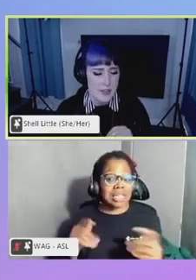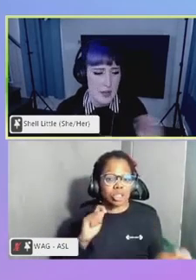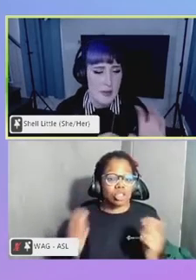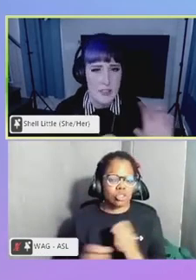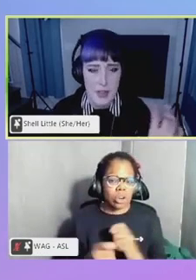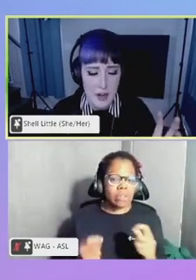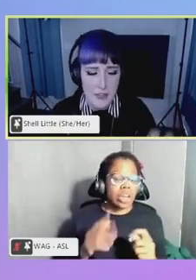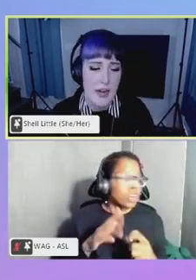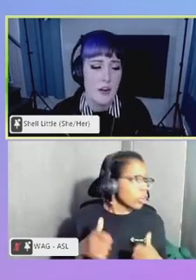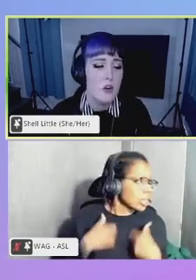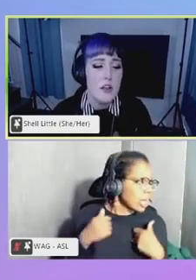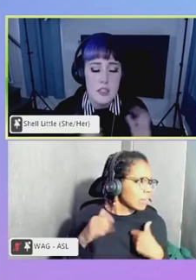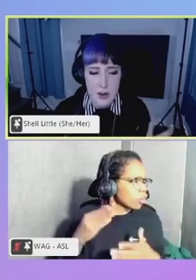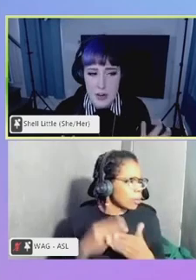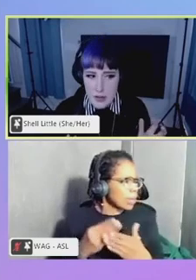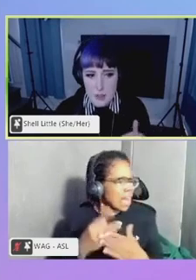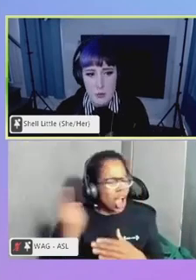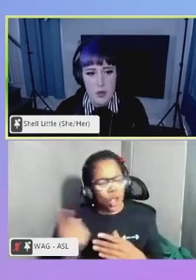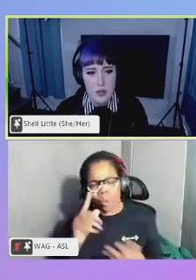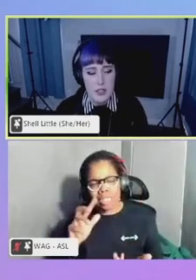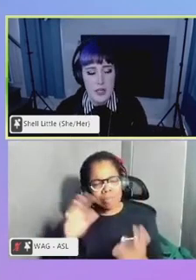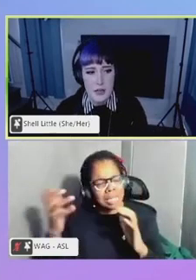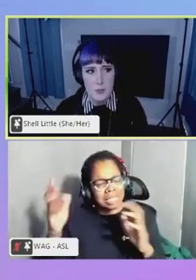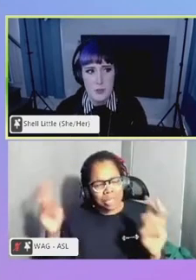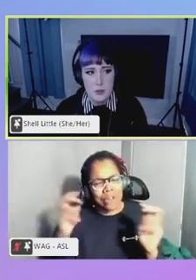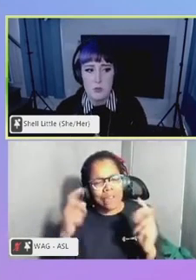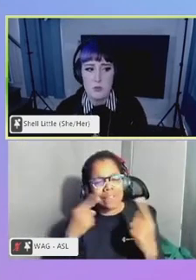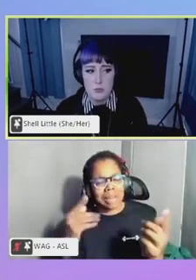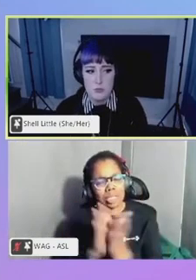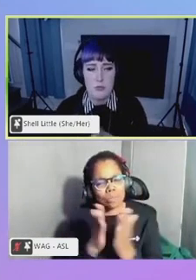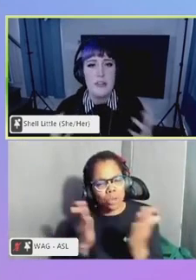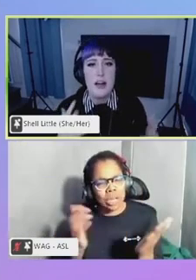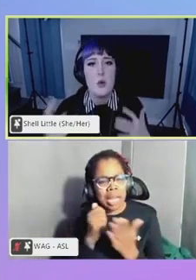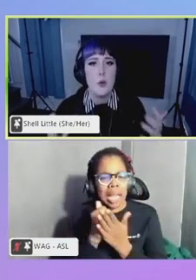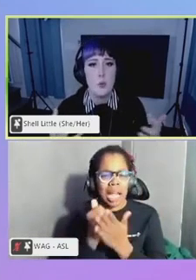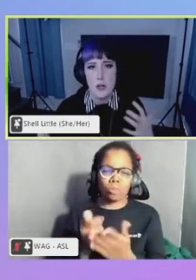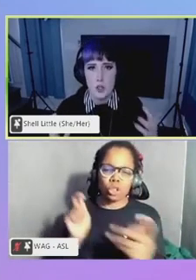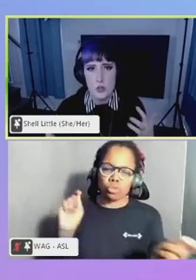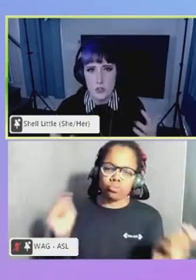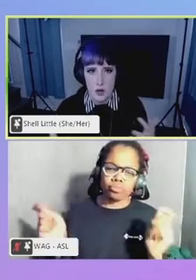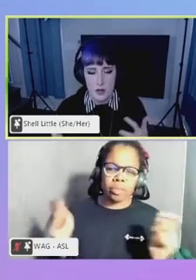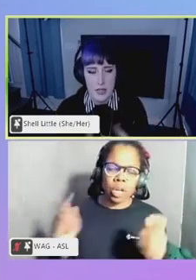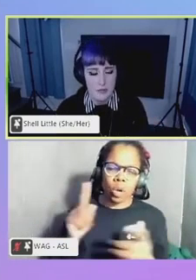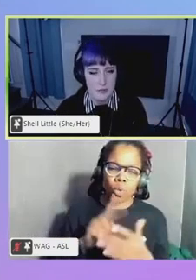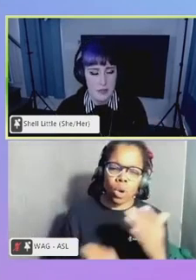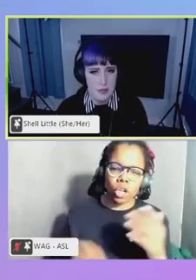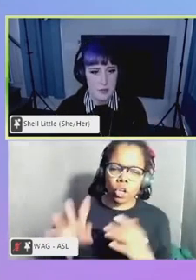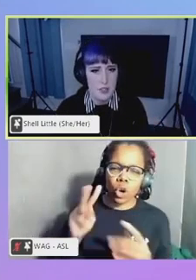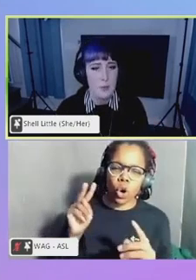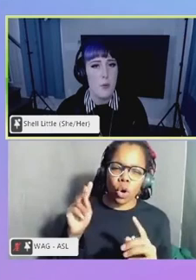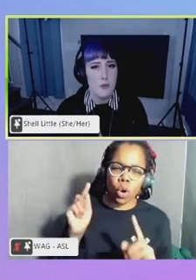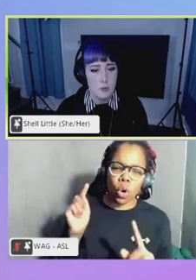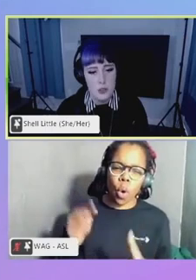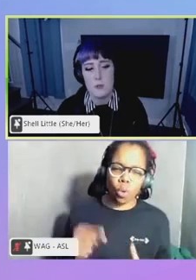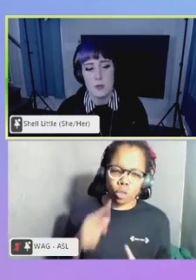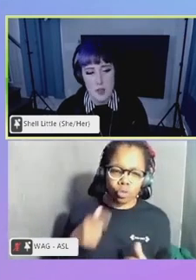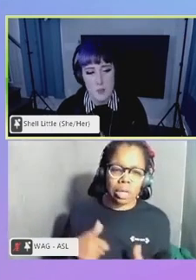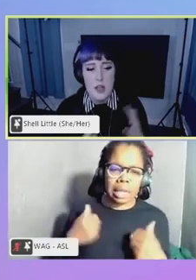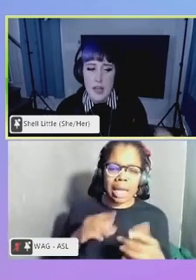will alert you when my online classes go up. My first class is going to be a WCAG breakout for designers. So if